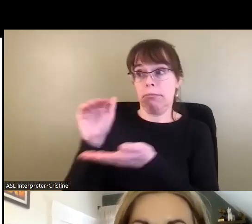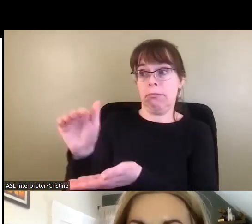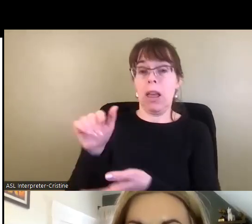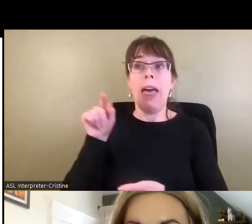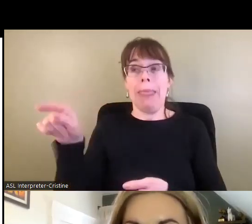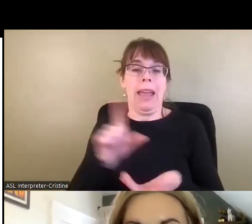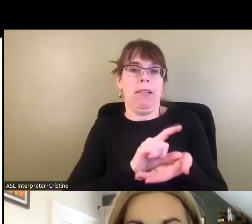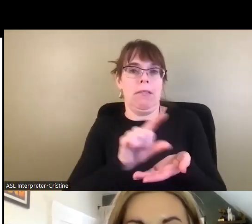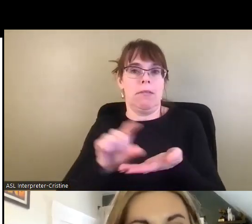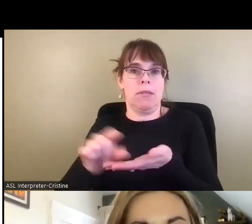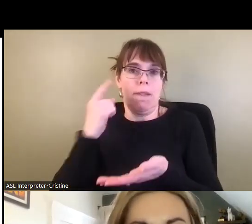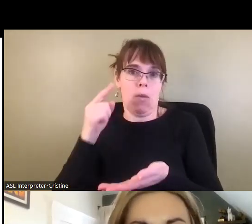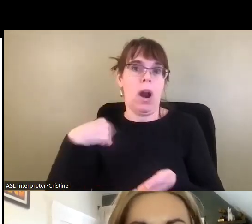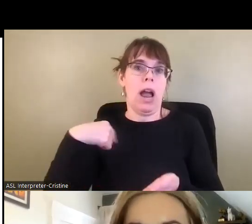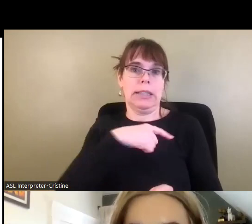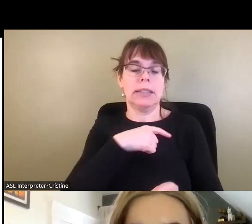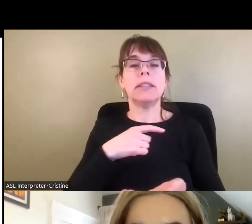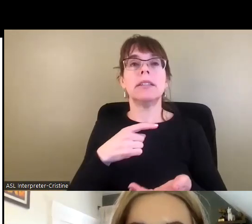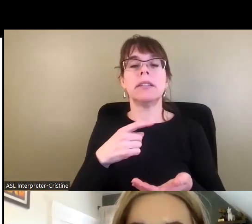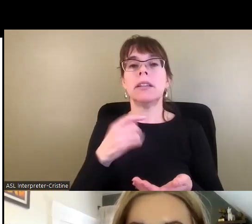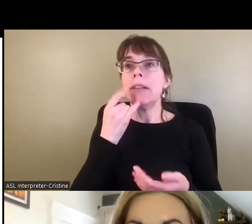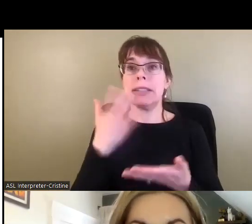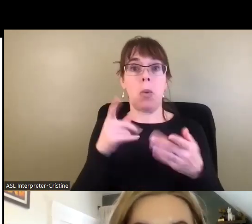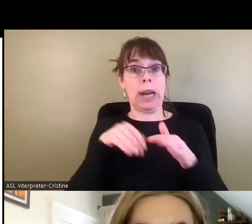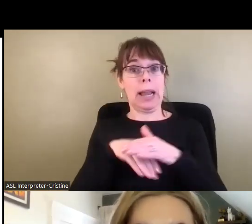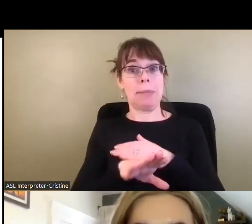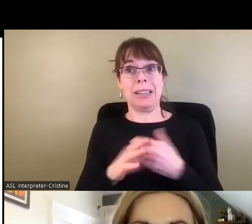So, if somebody walks through the door of an abortion clinic, and they don't have any funding,